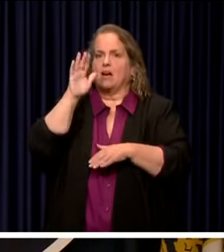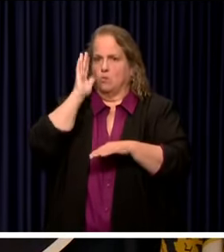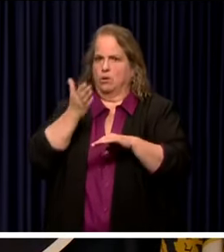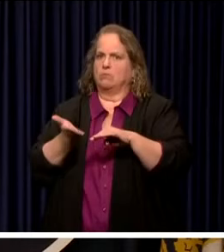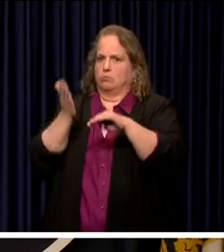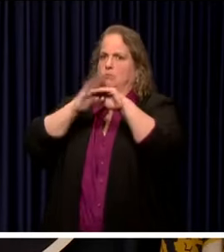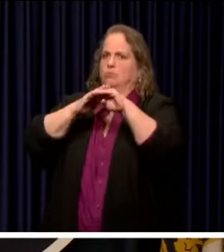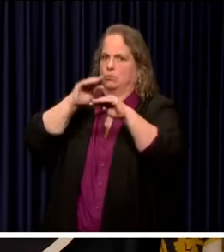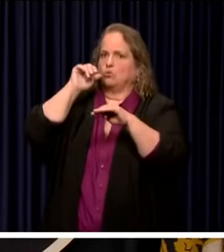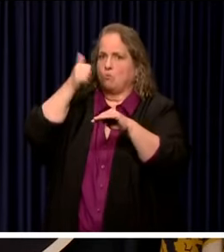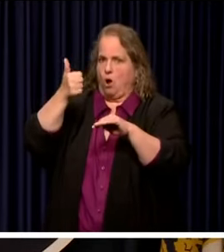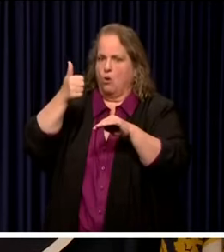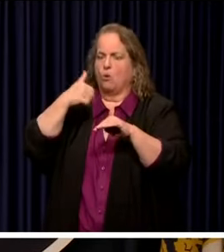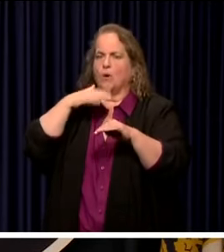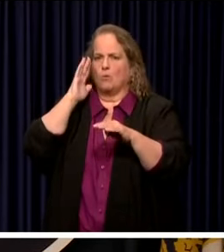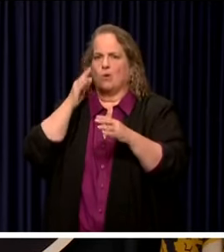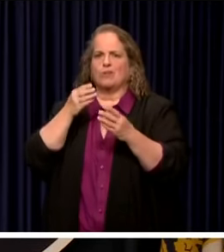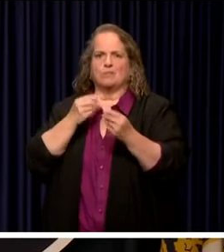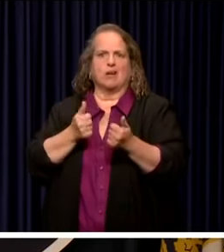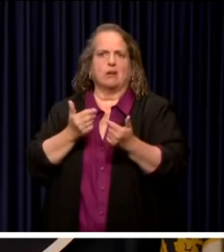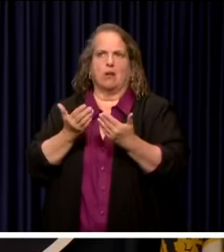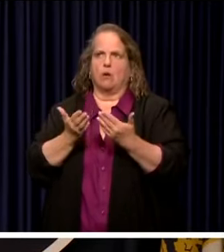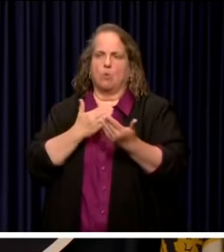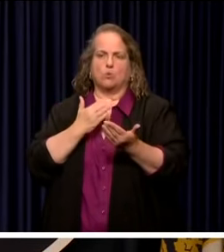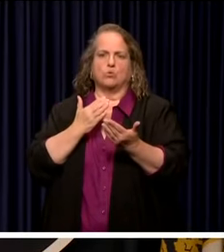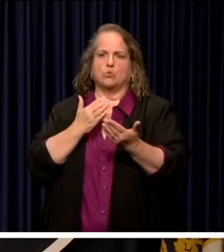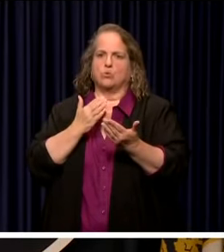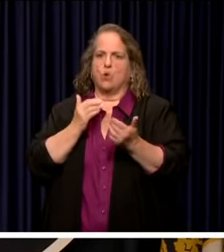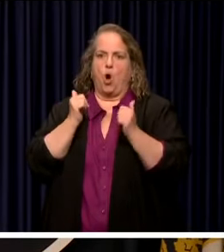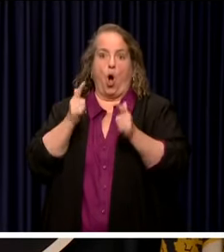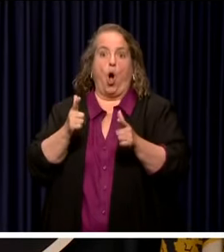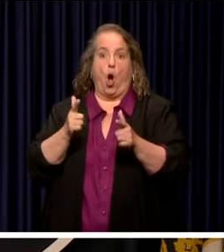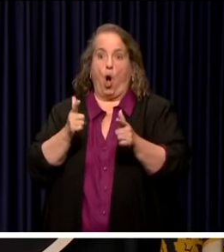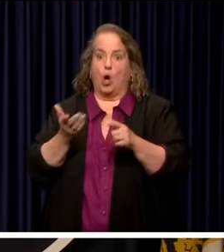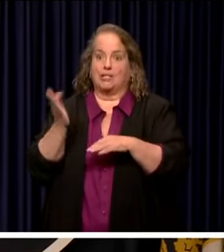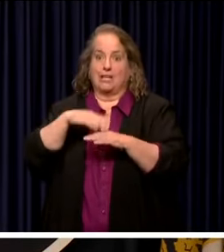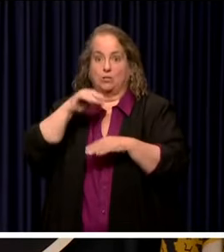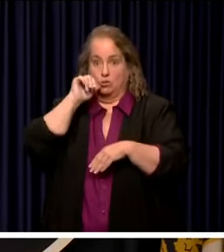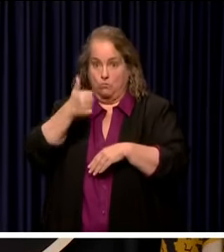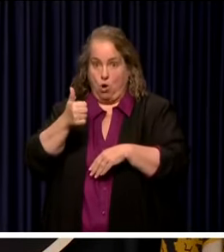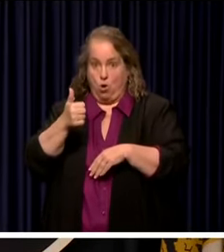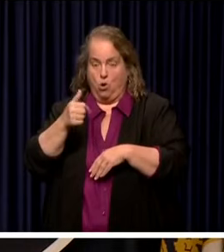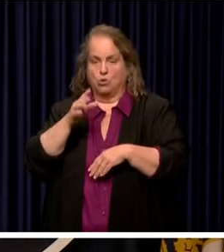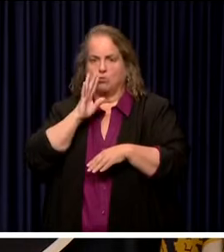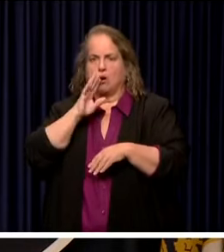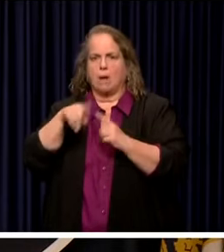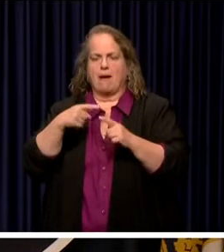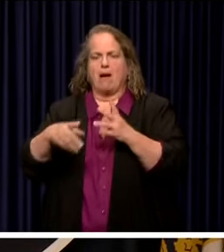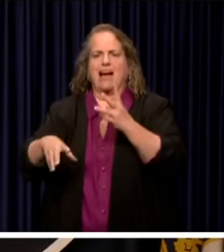JEFFERSON, 32 IN HOPKINS, 16 IN